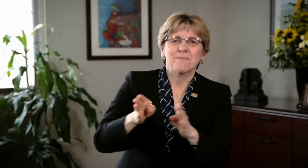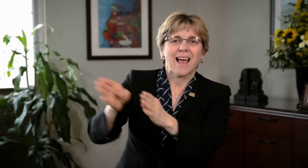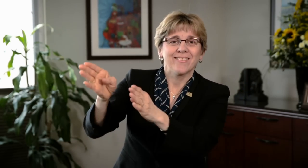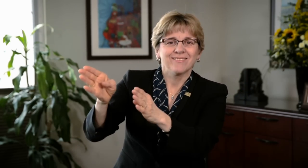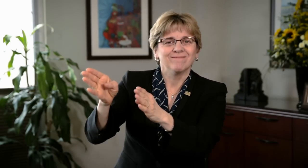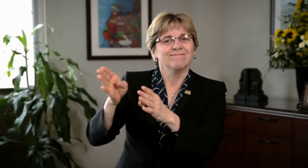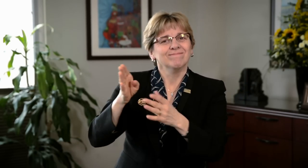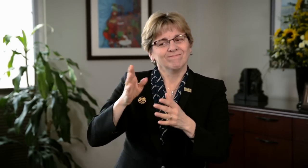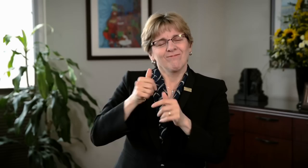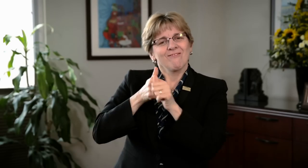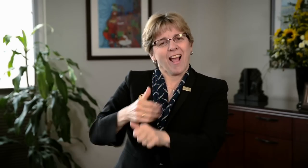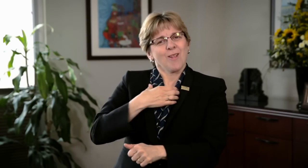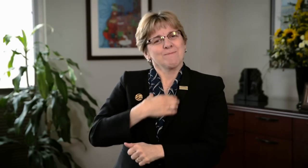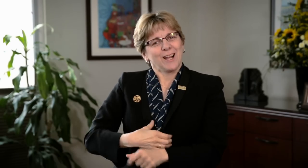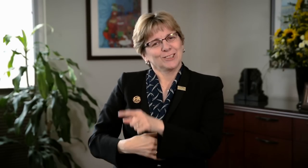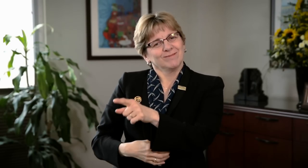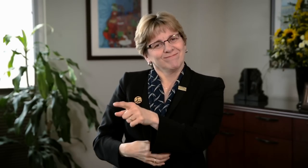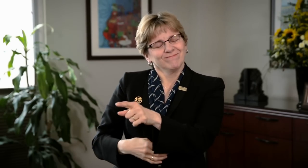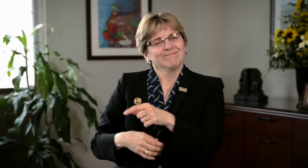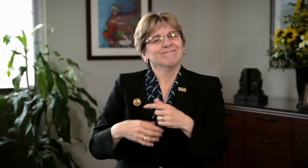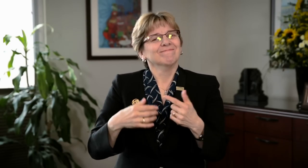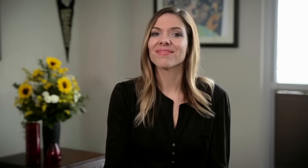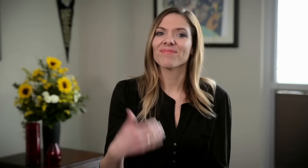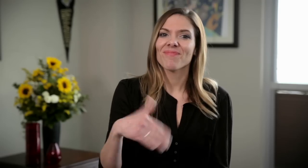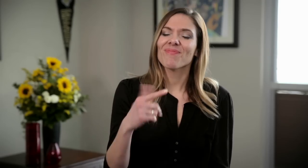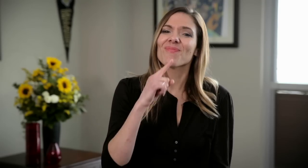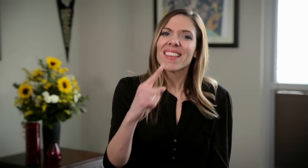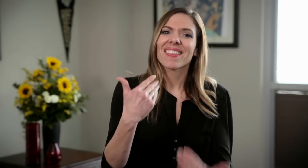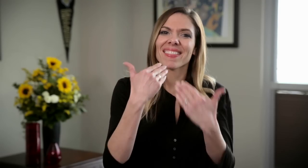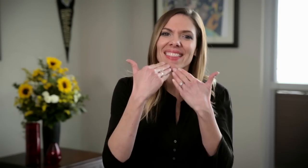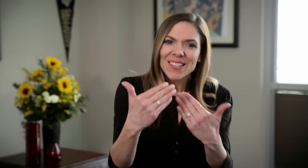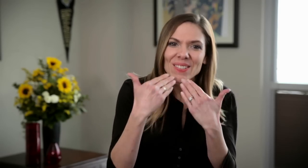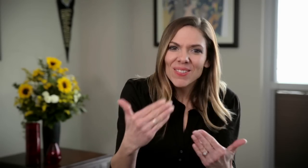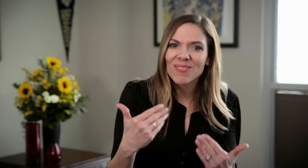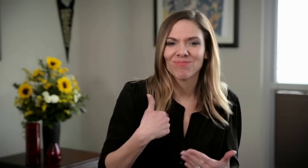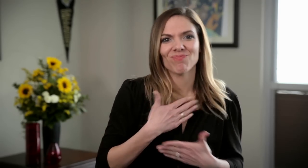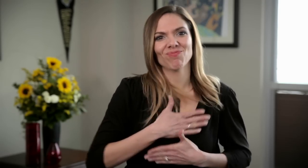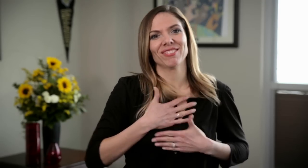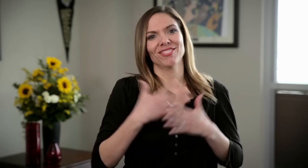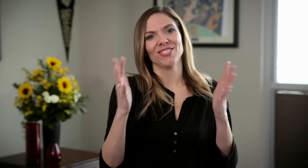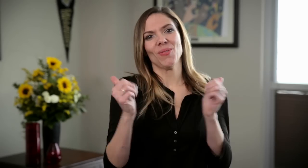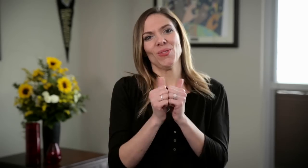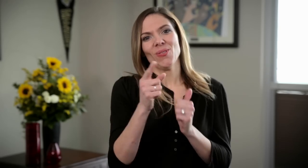And that has made all the difference. That's following your passion. Thank you so much! I enjoyed chatting with you.